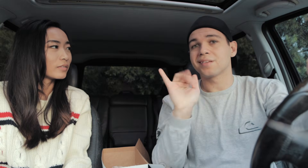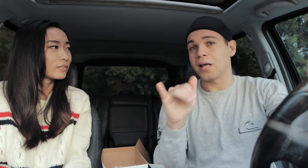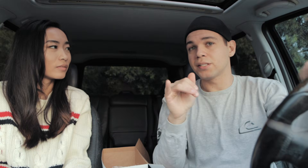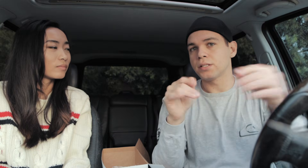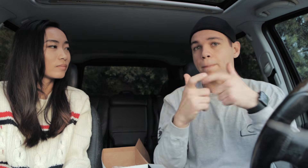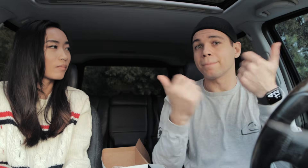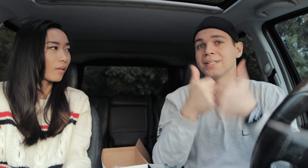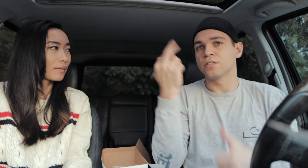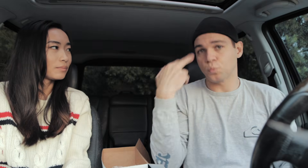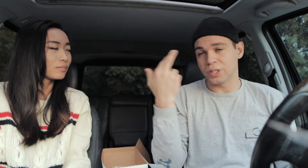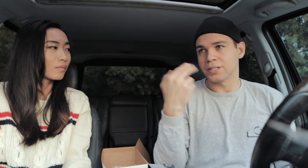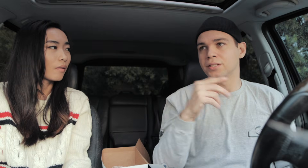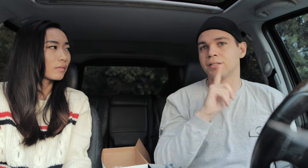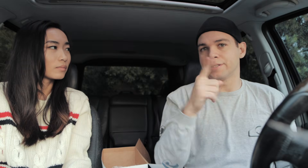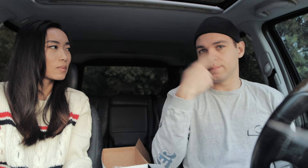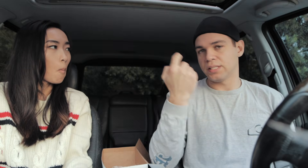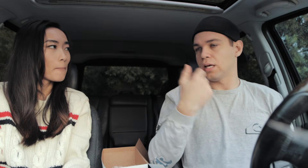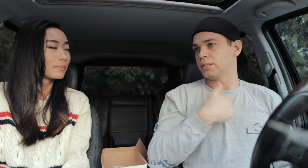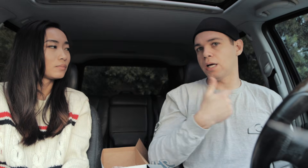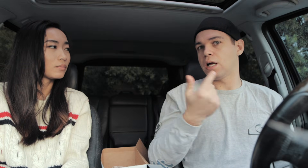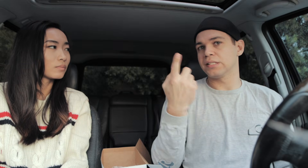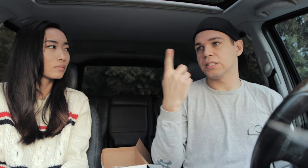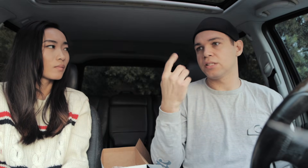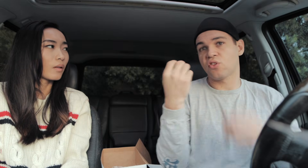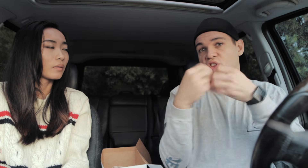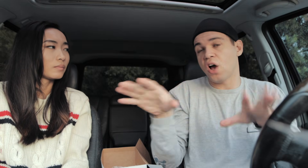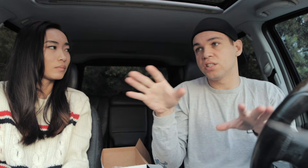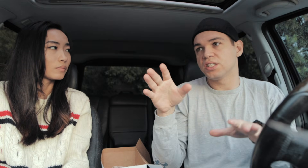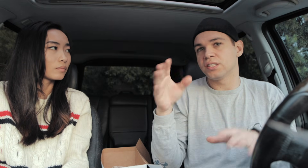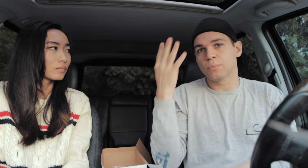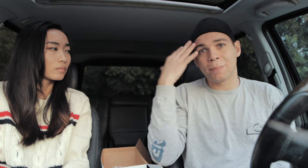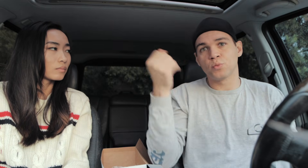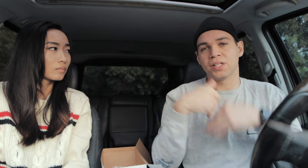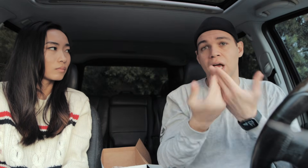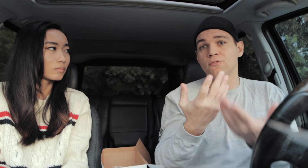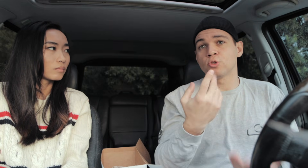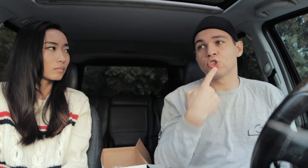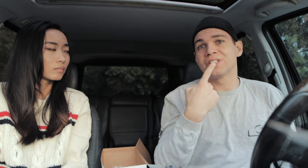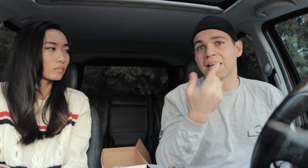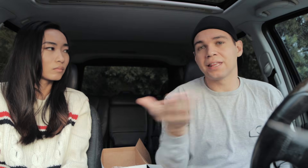that's the biggest reason because I just lost the memory of how to say things